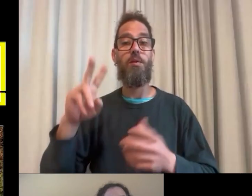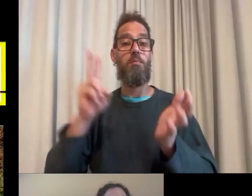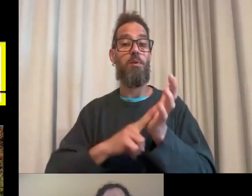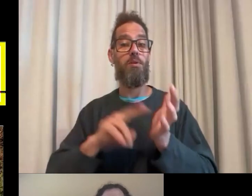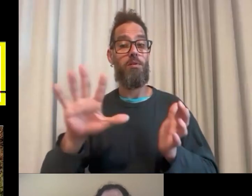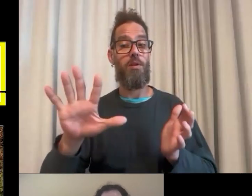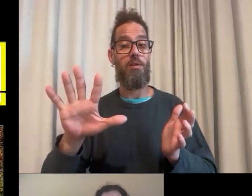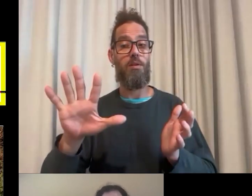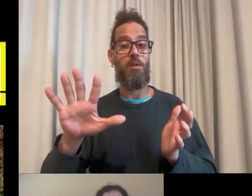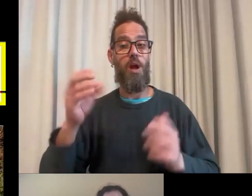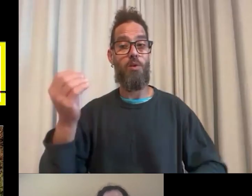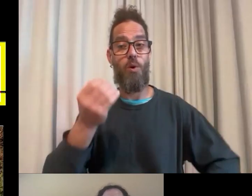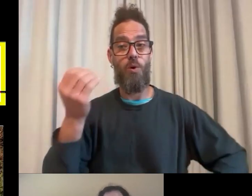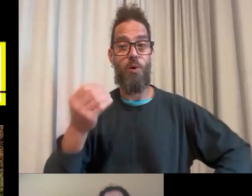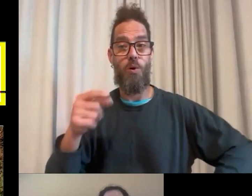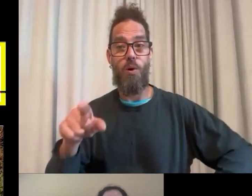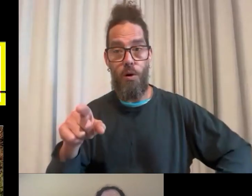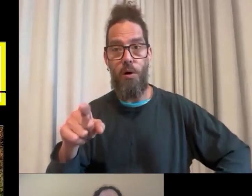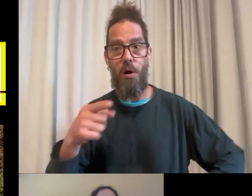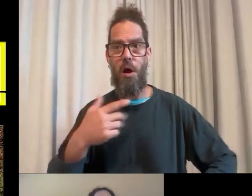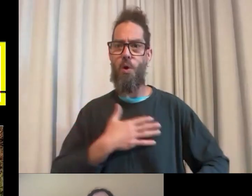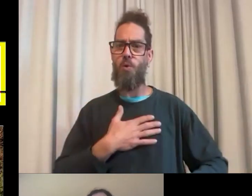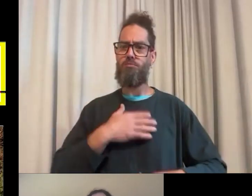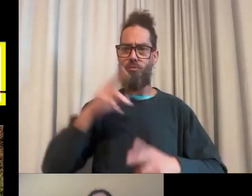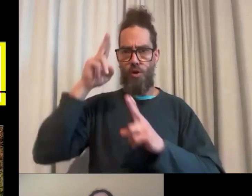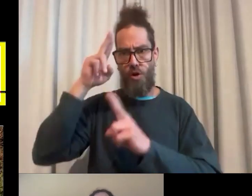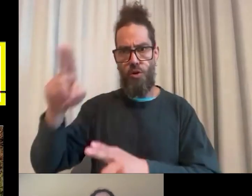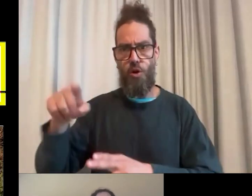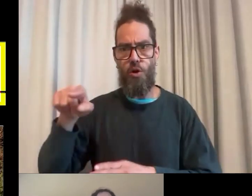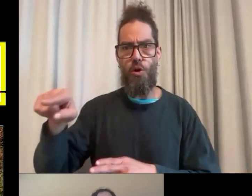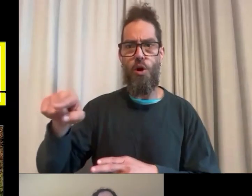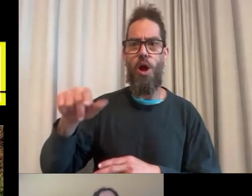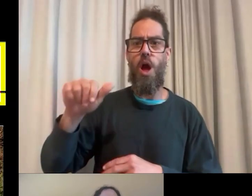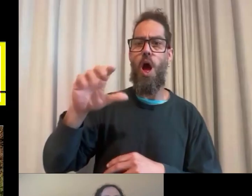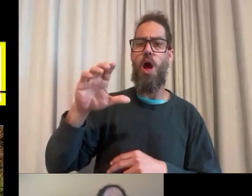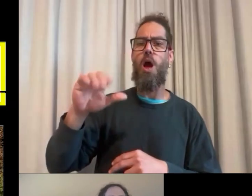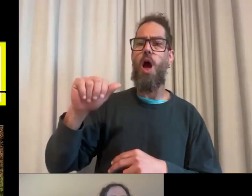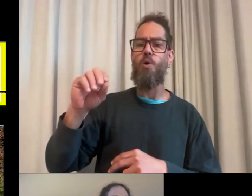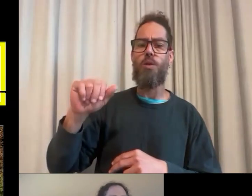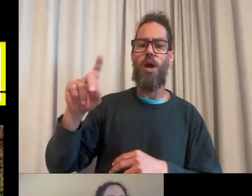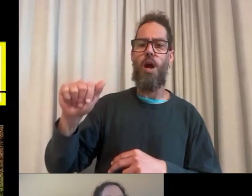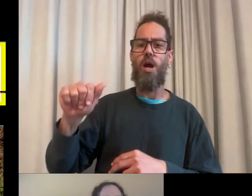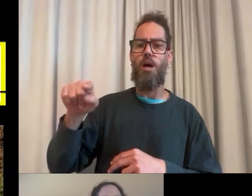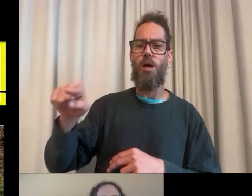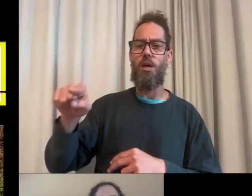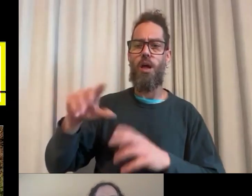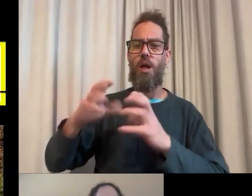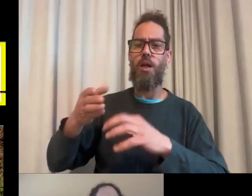And then in 2005, Ontario did another world first, which is that Ontario's AODA legislation had regulations